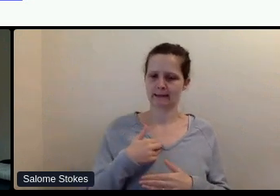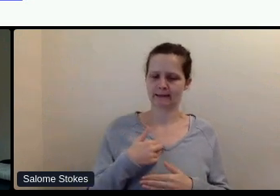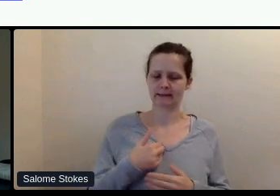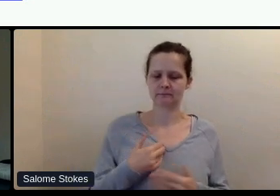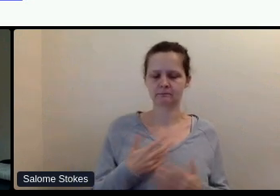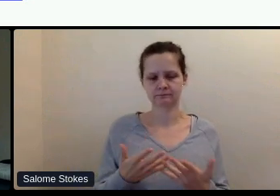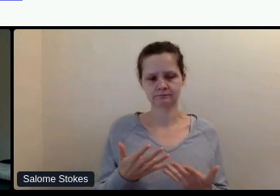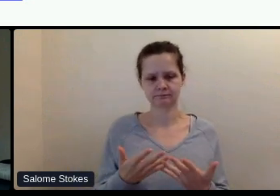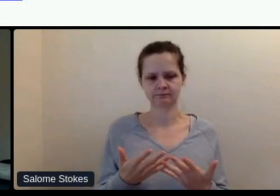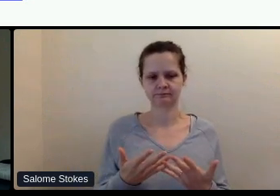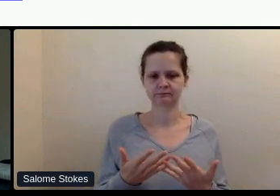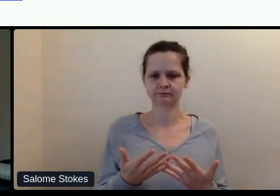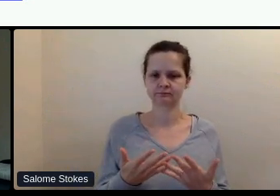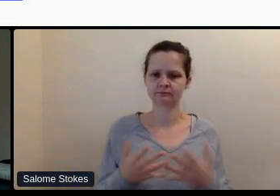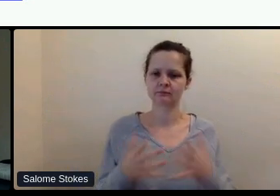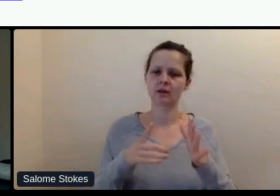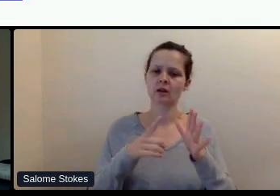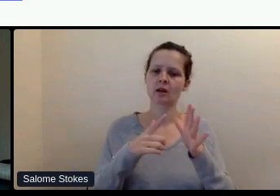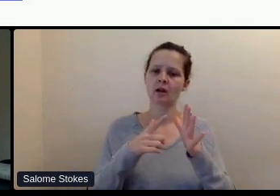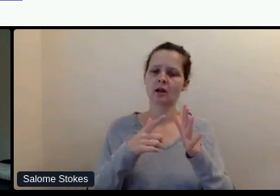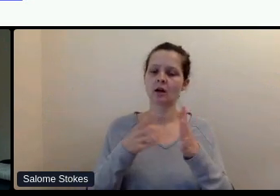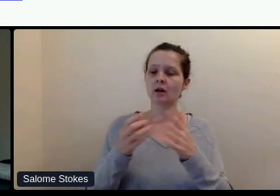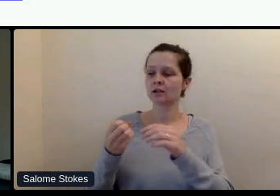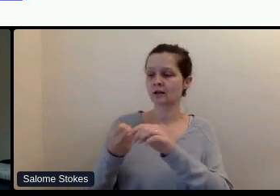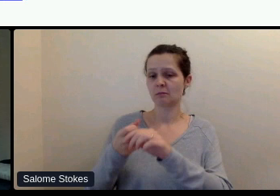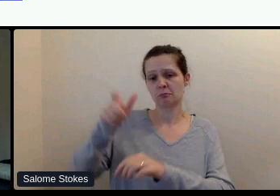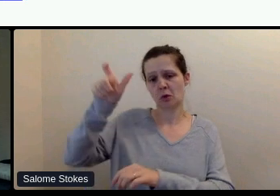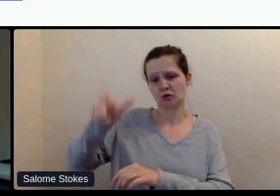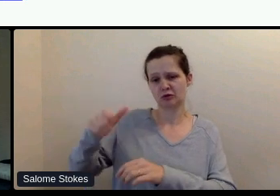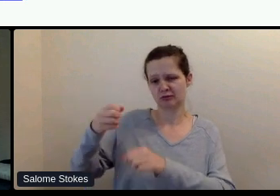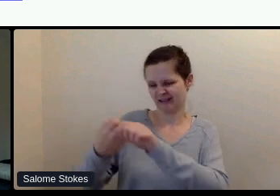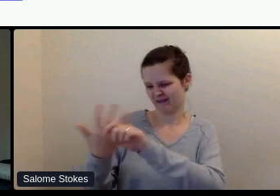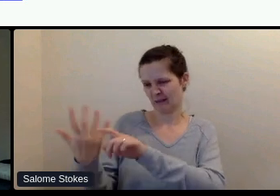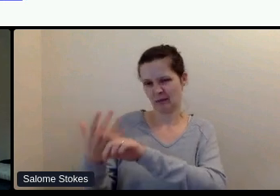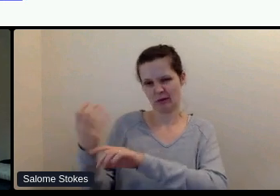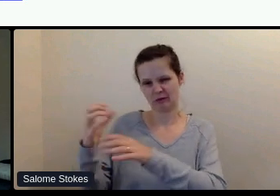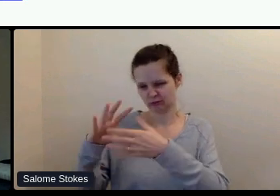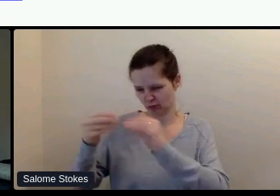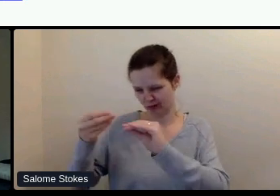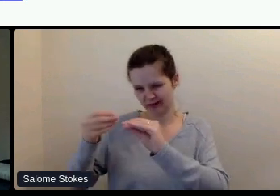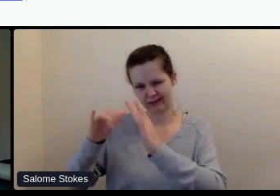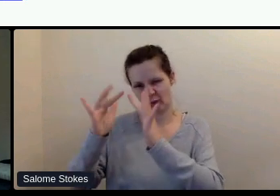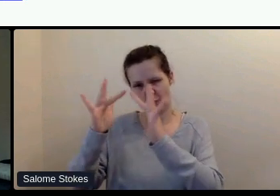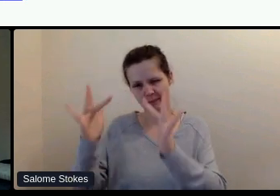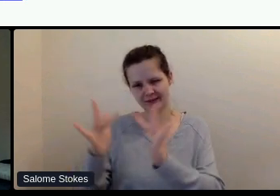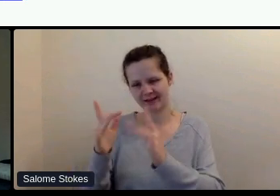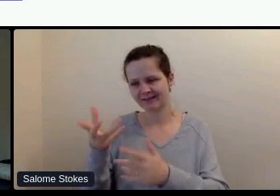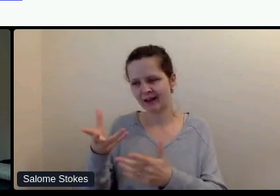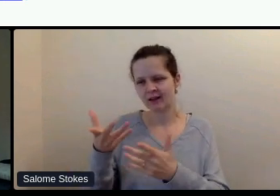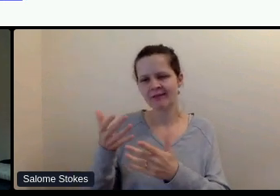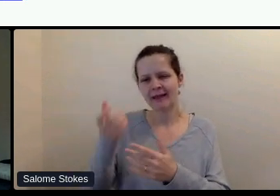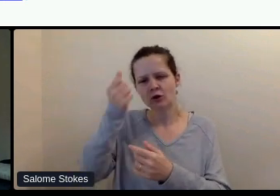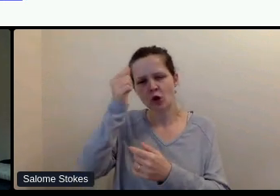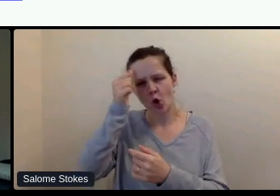are told about Aria but not kind of given as much education into its kind of proper use.